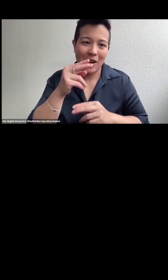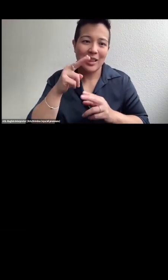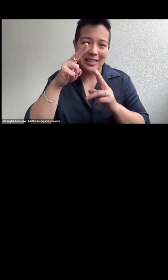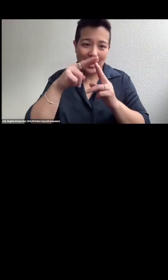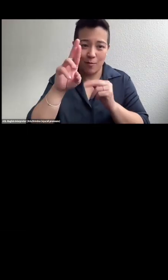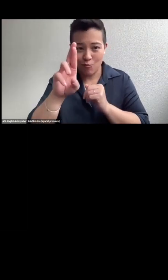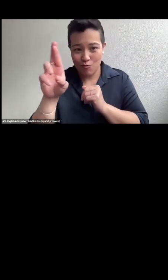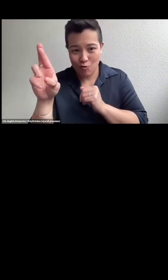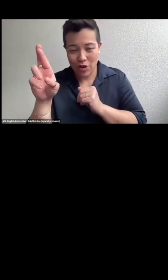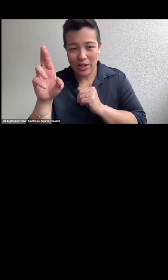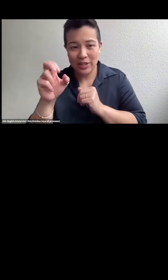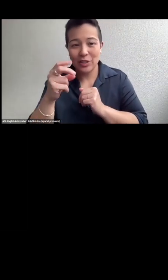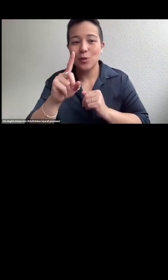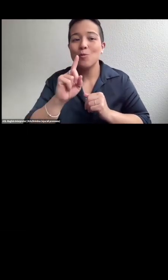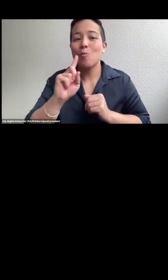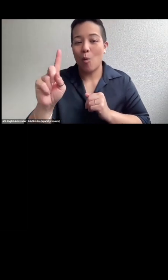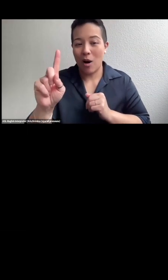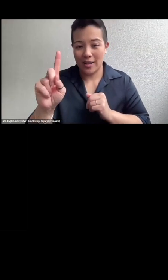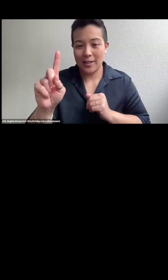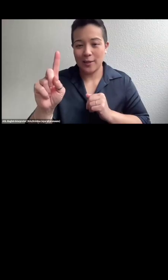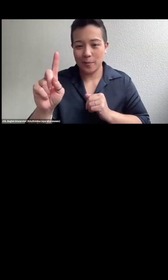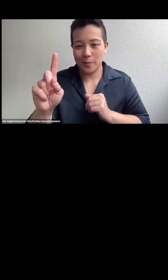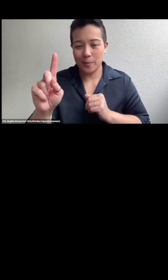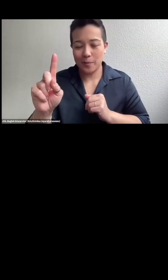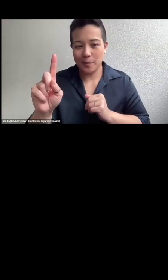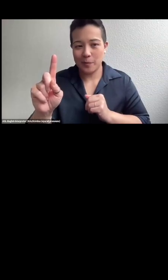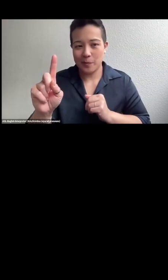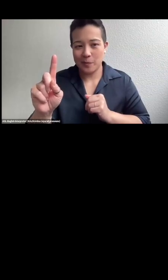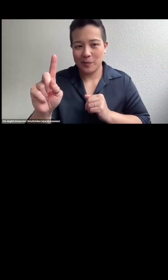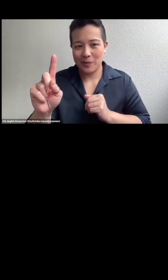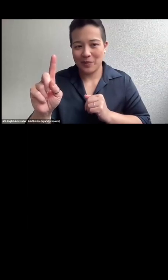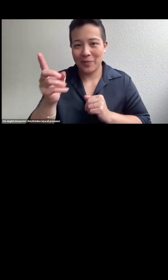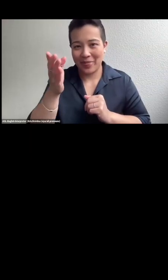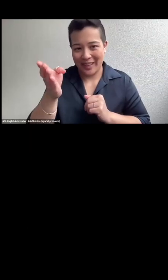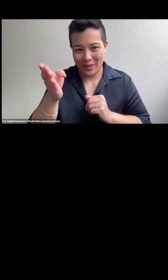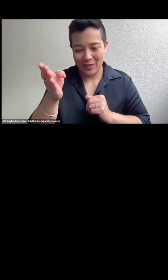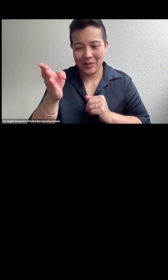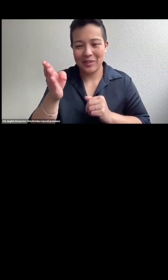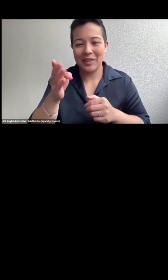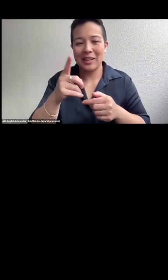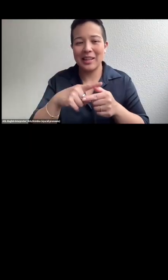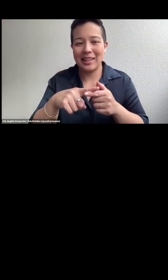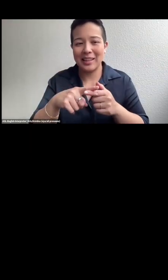she's one years old there, and then to the left of that,